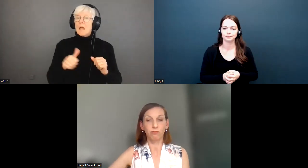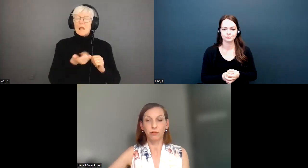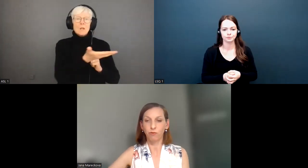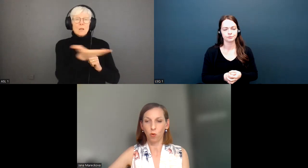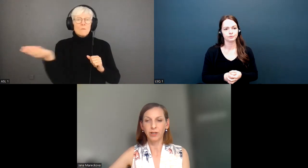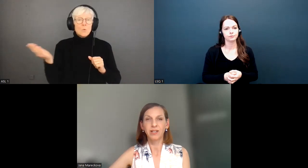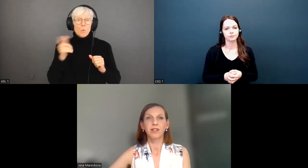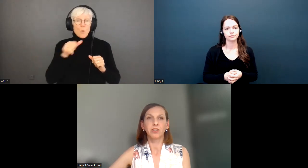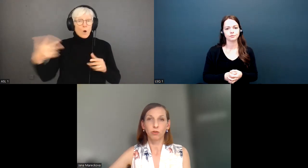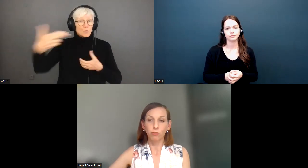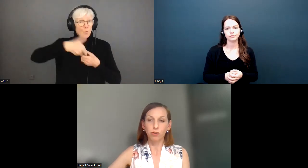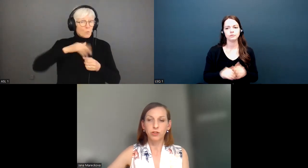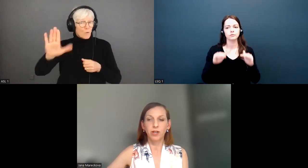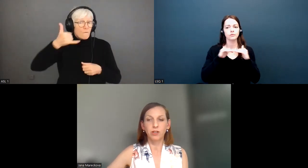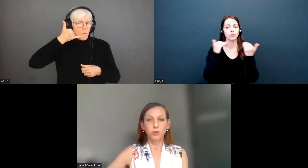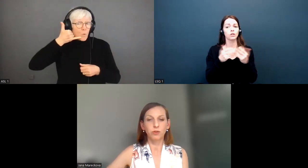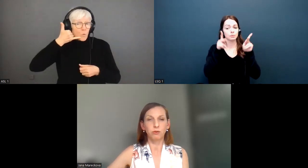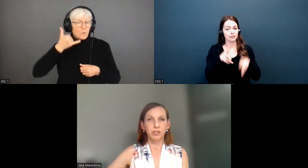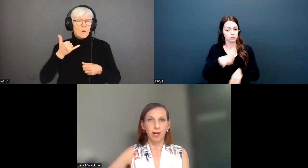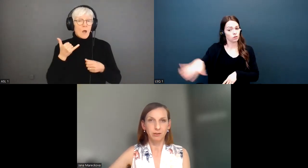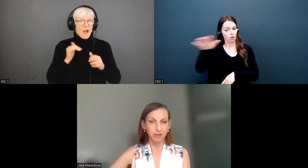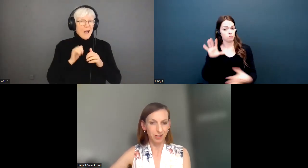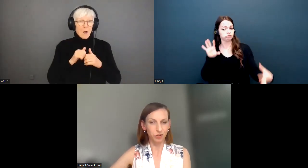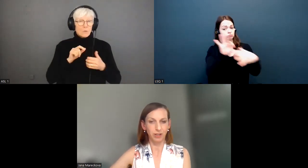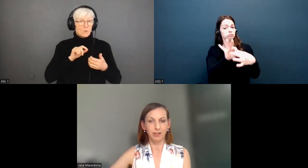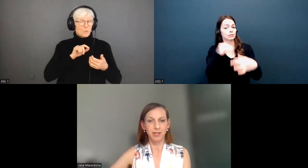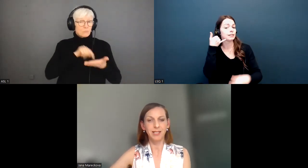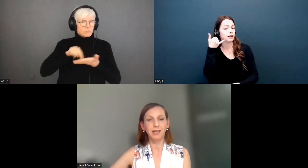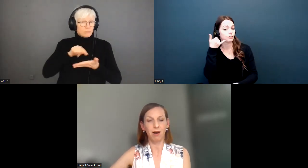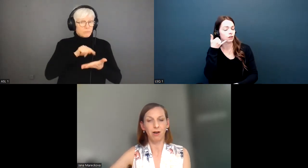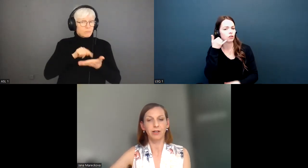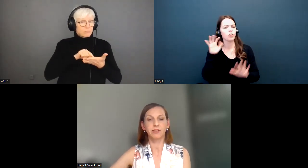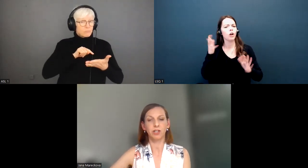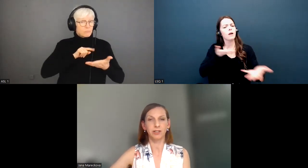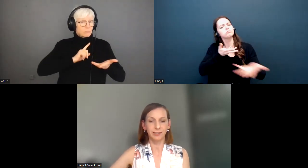over the phone the controls you can use to interact with us during the meeting are star